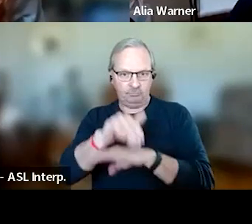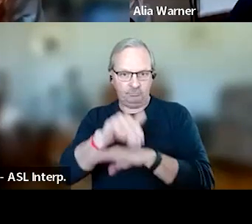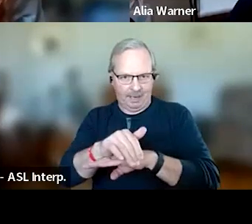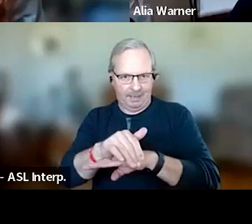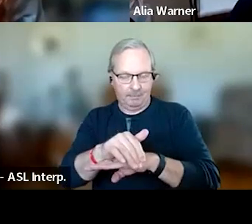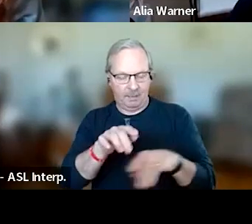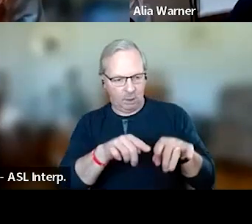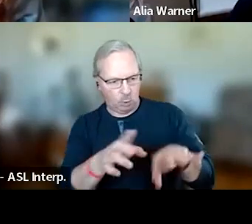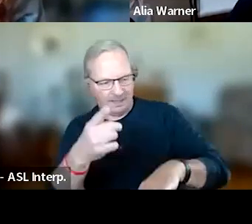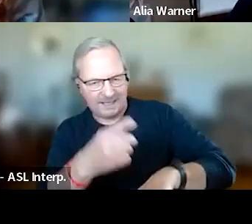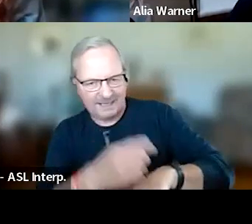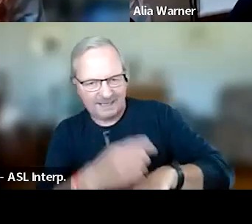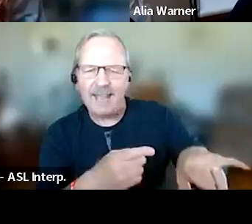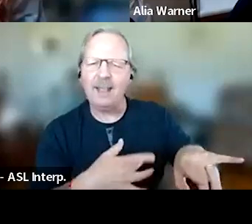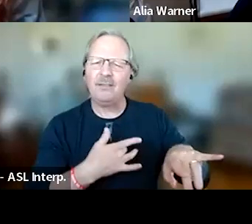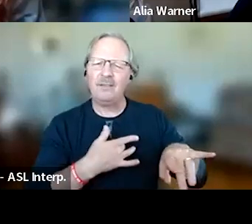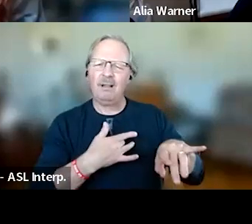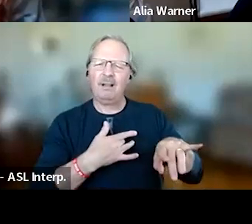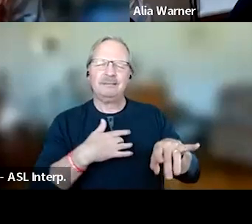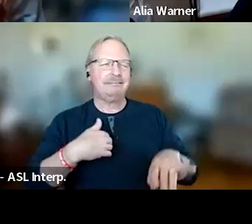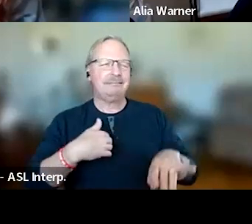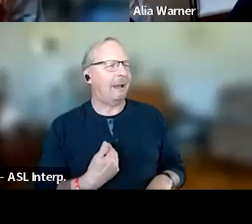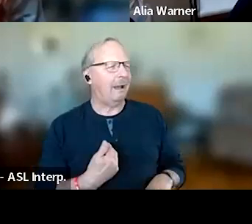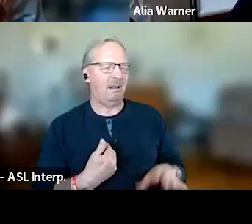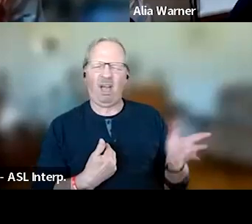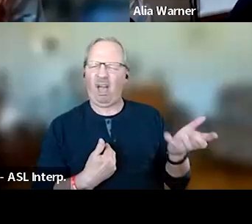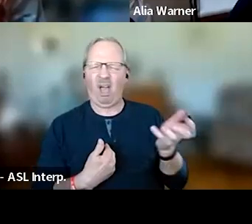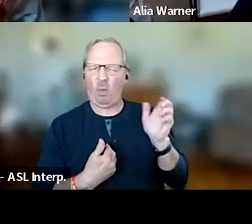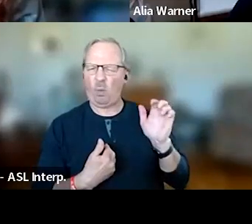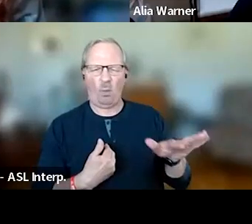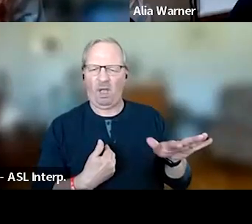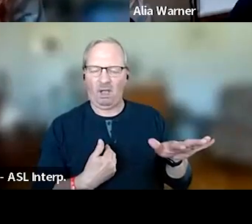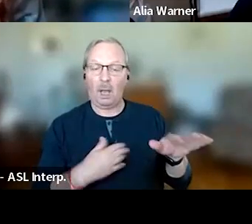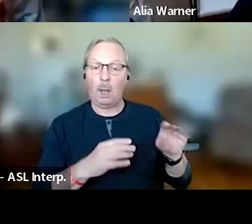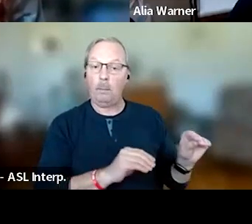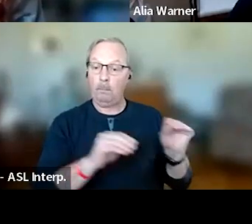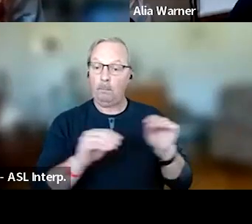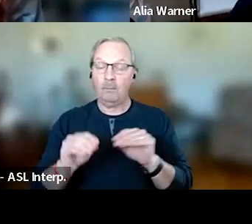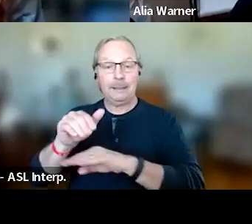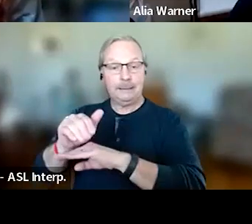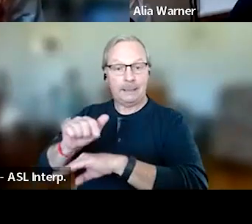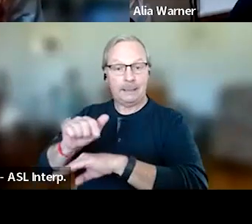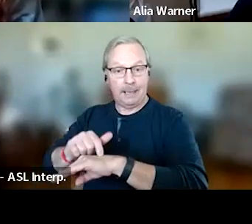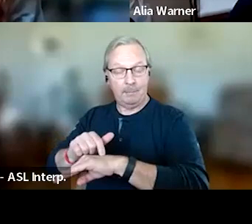is making them tired and that's why they're not taking it, can we move that to nighttime? Can we find a way to simplify the regimen